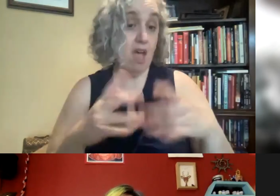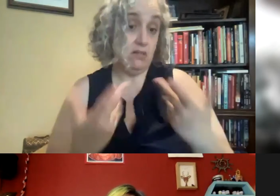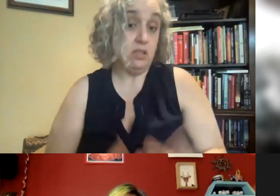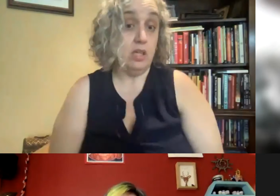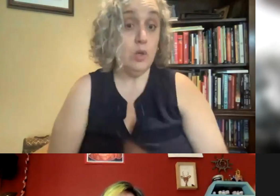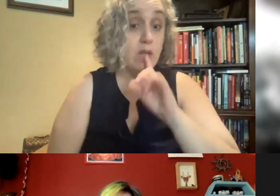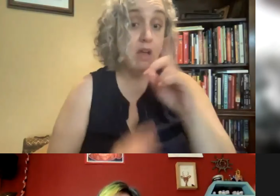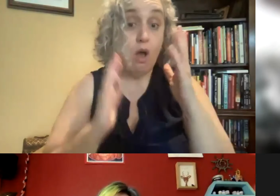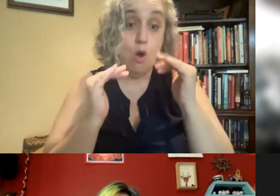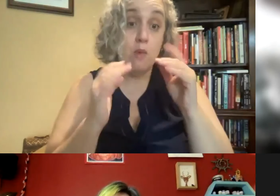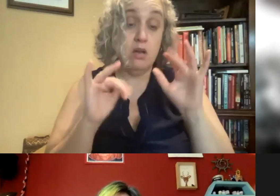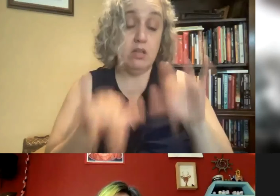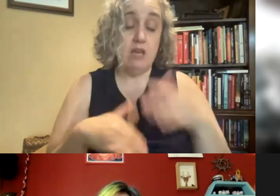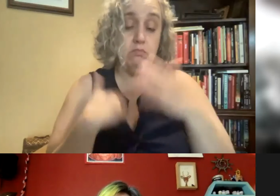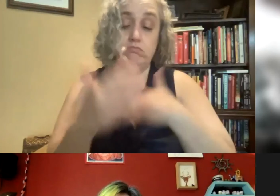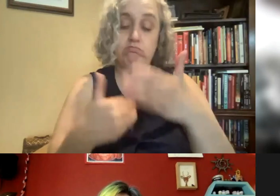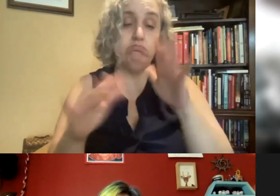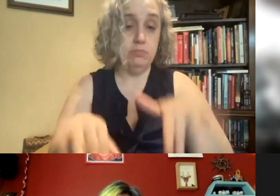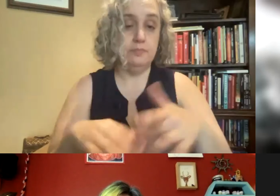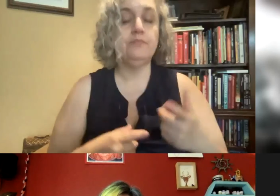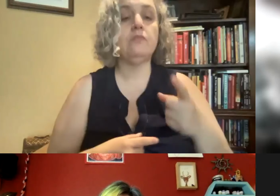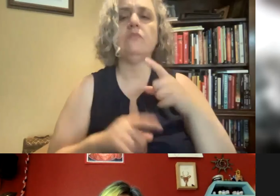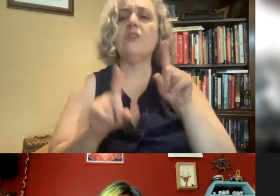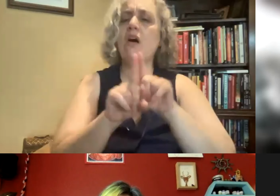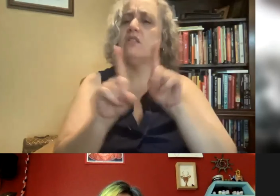Wendy Chisholm: One of the other big things that came out of this,